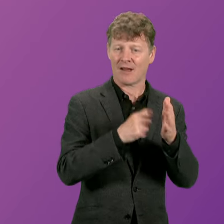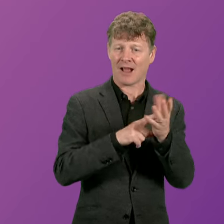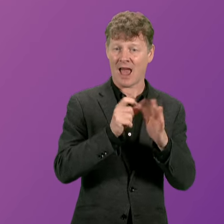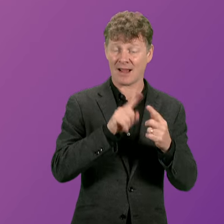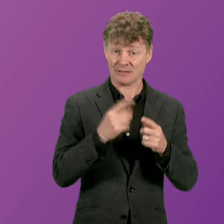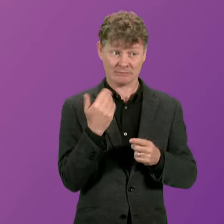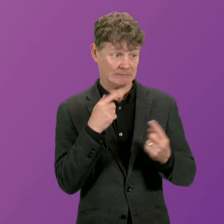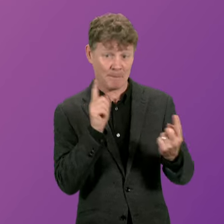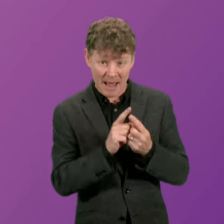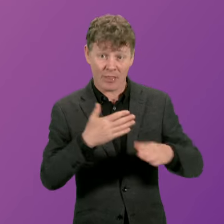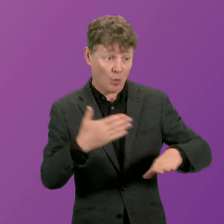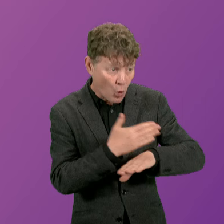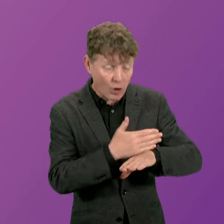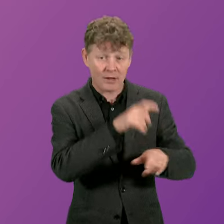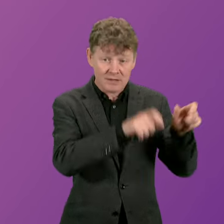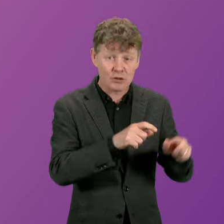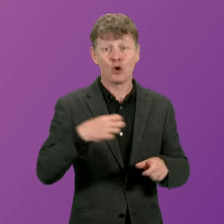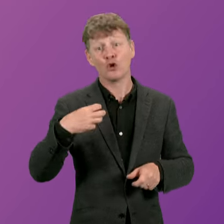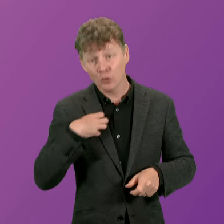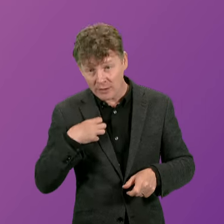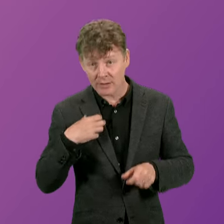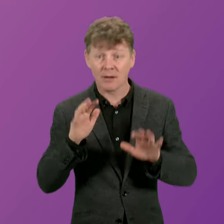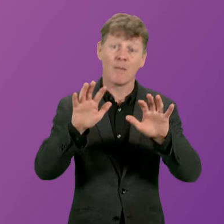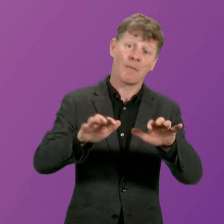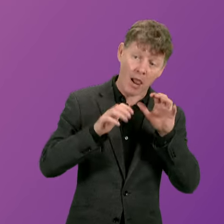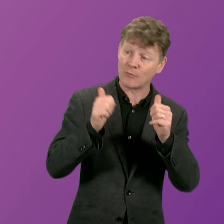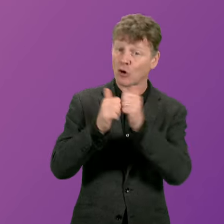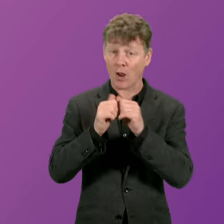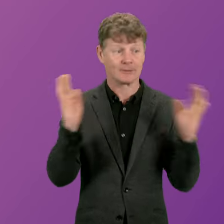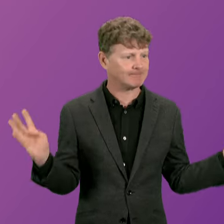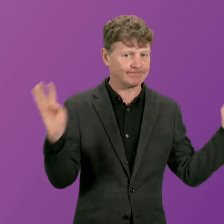at the shipyard, as well as parliamentary colleagues. As she said on that occasion,